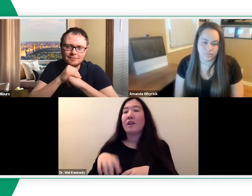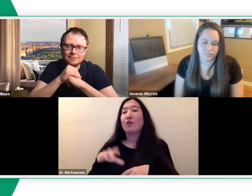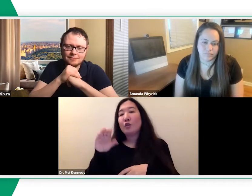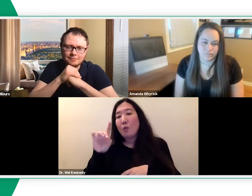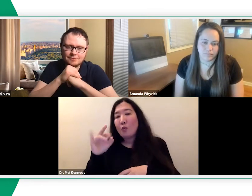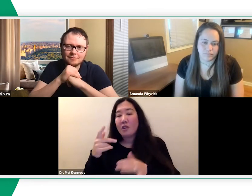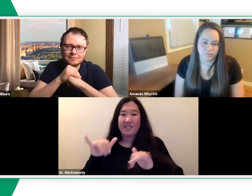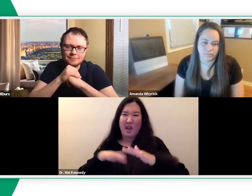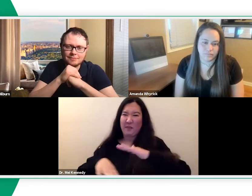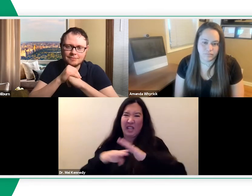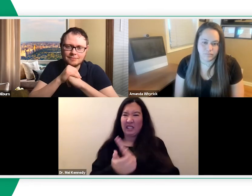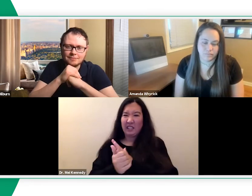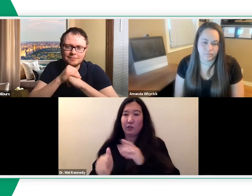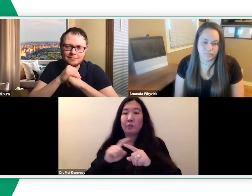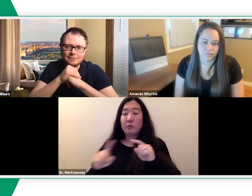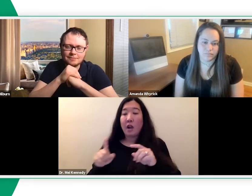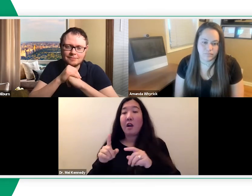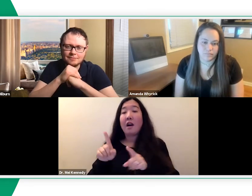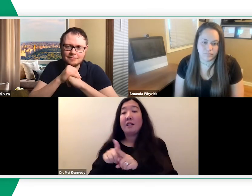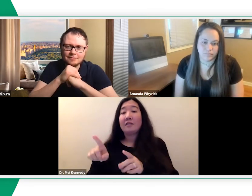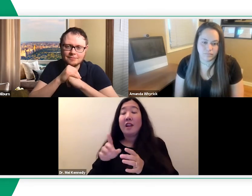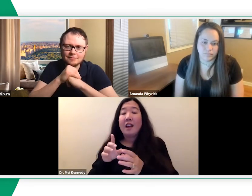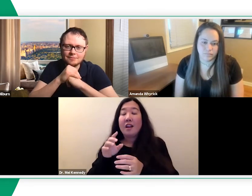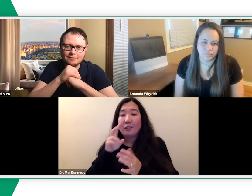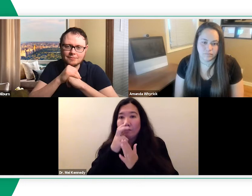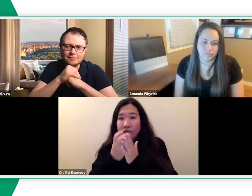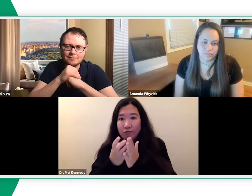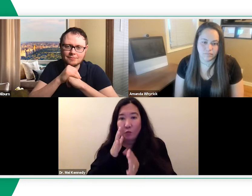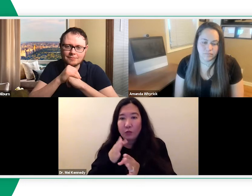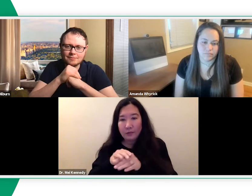hardware, software, coding – those basic skills. And then as